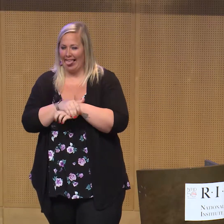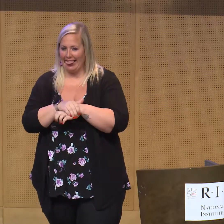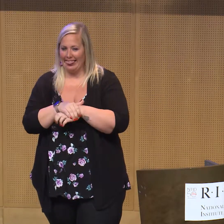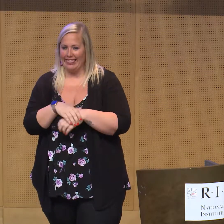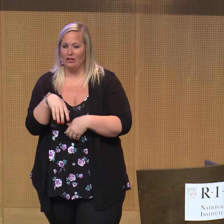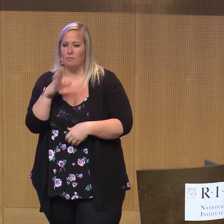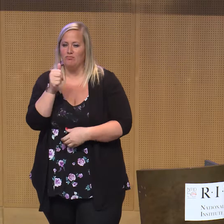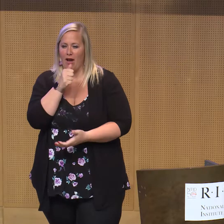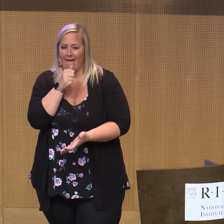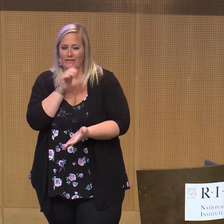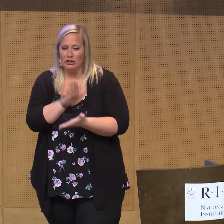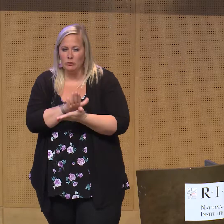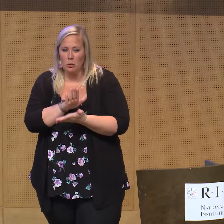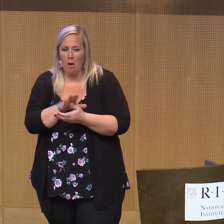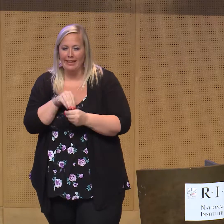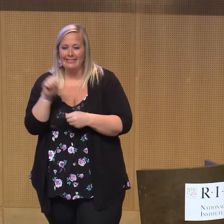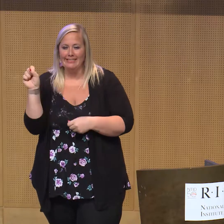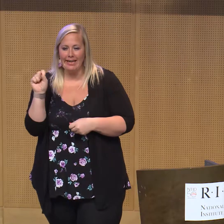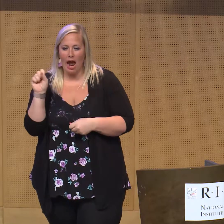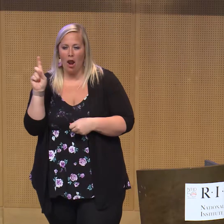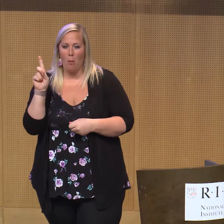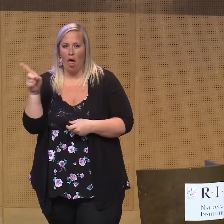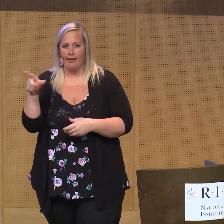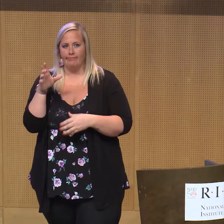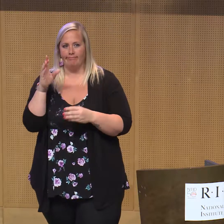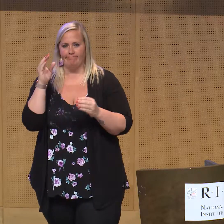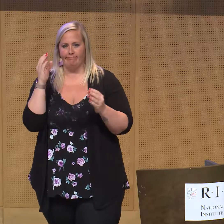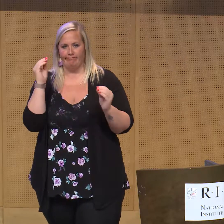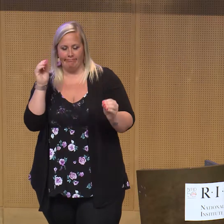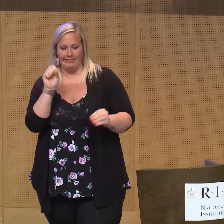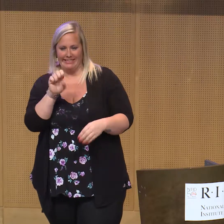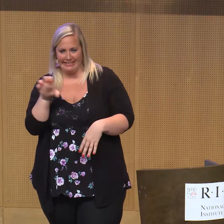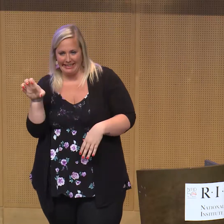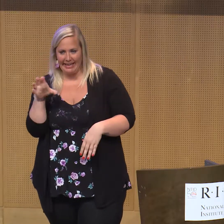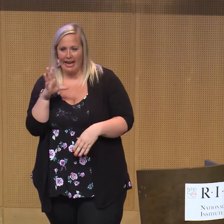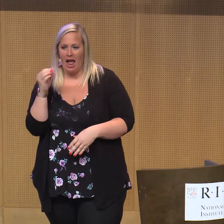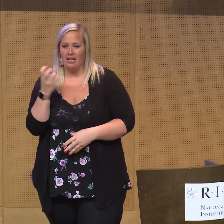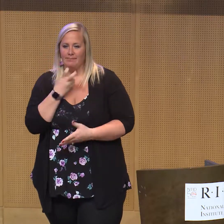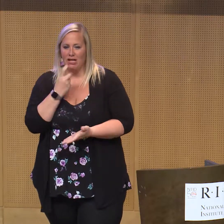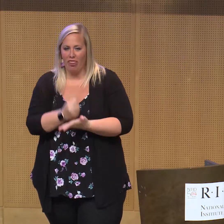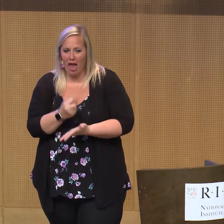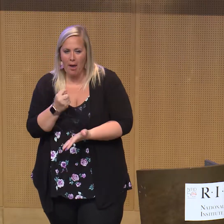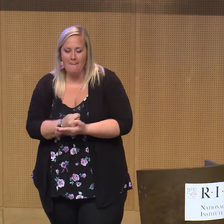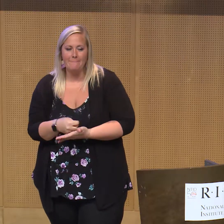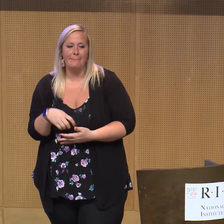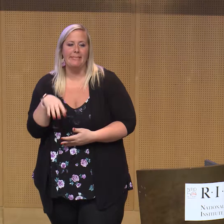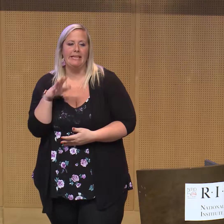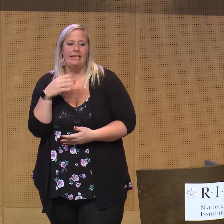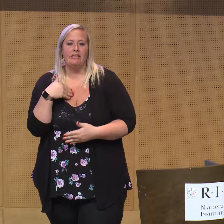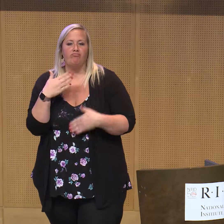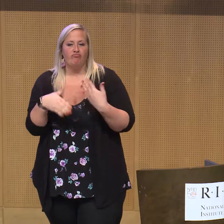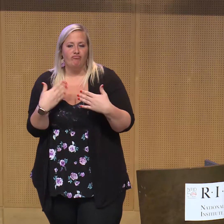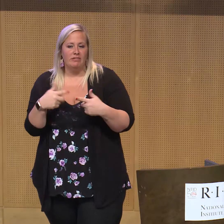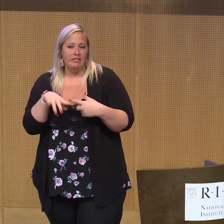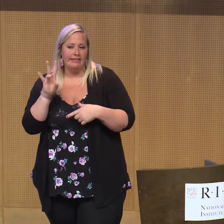So I grew up using Signing Exact English. I went to a private school in Seattle where SEE was taught.